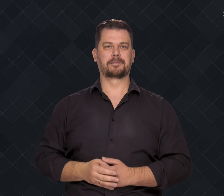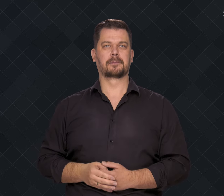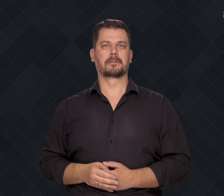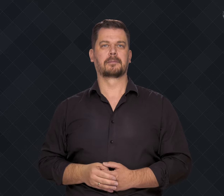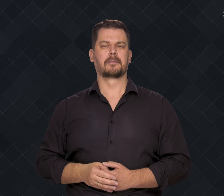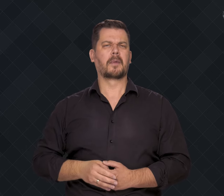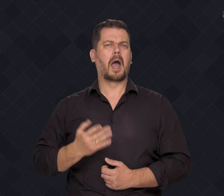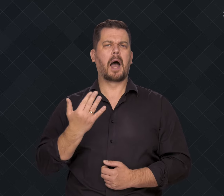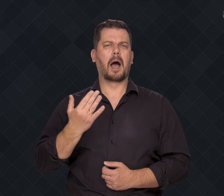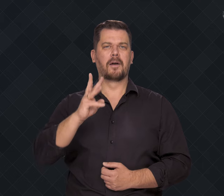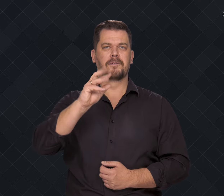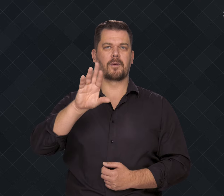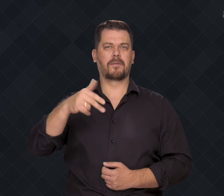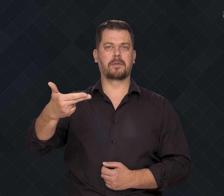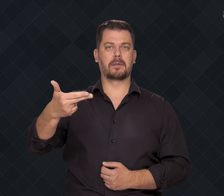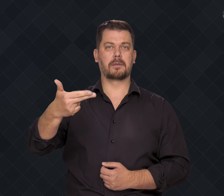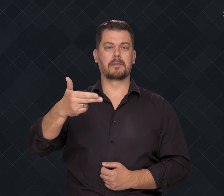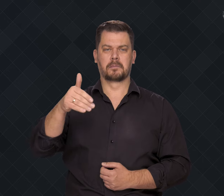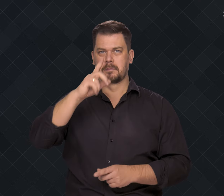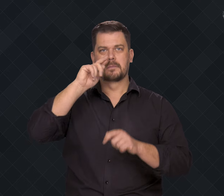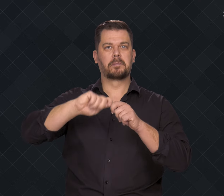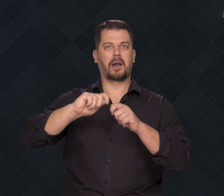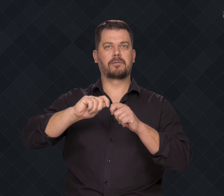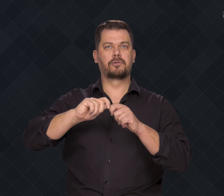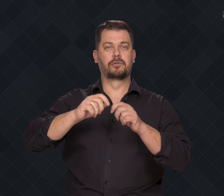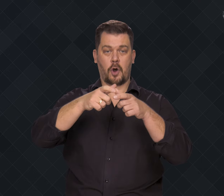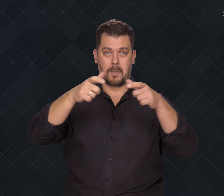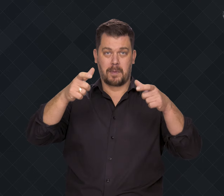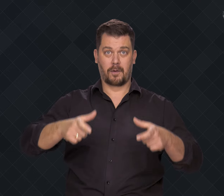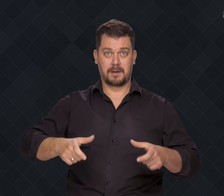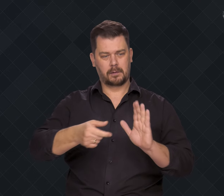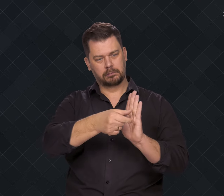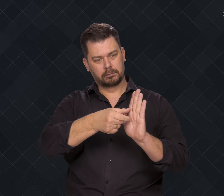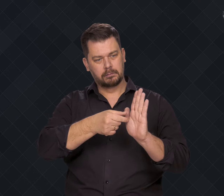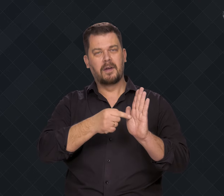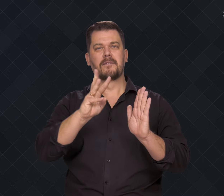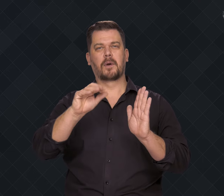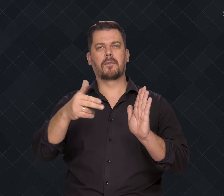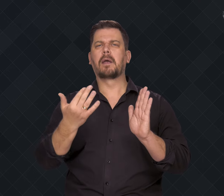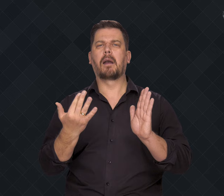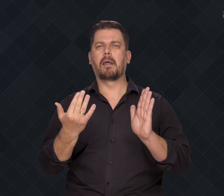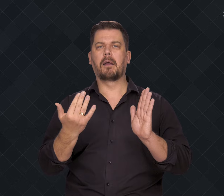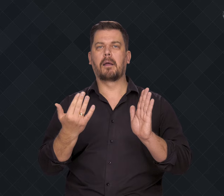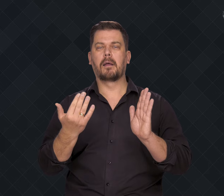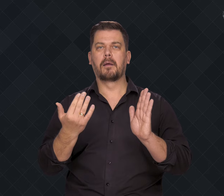The amount of carbohydrates can be checked on the packaging or on the Internet.